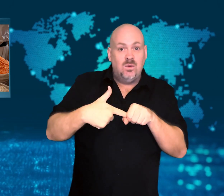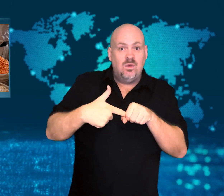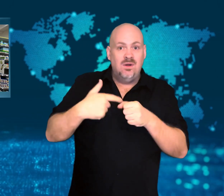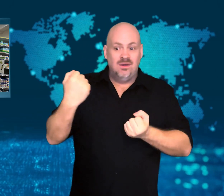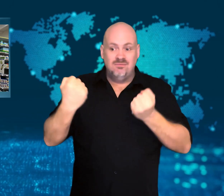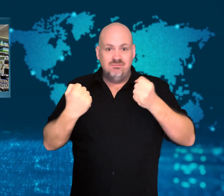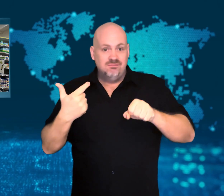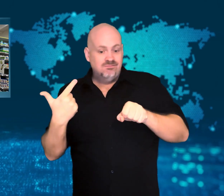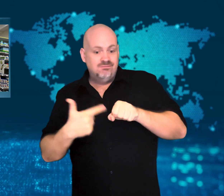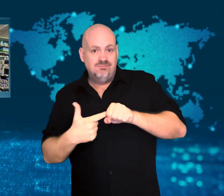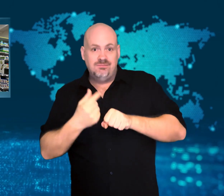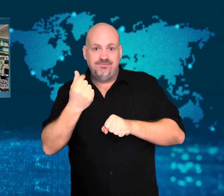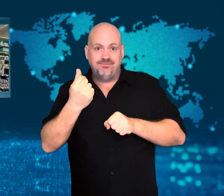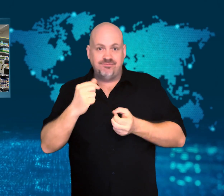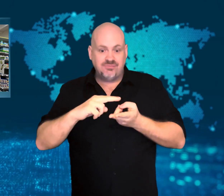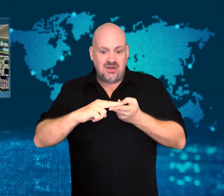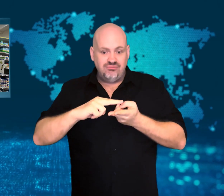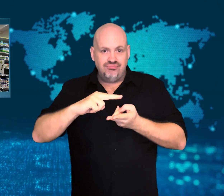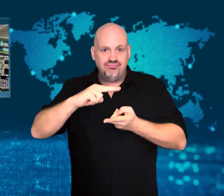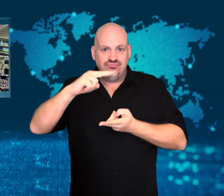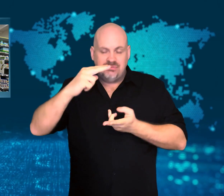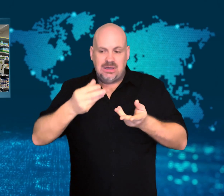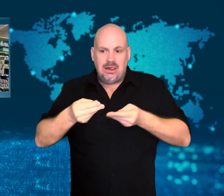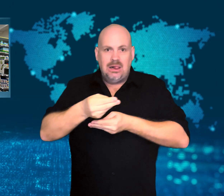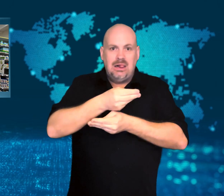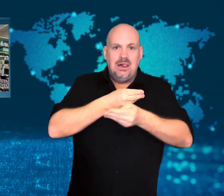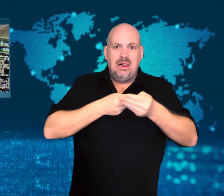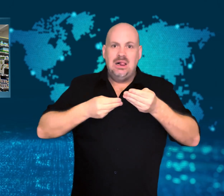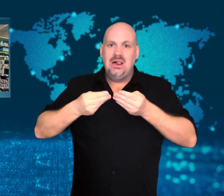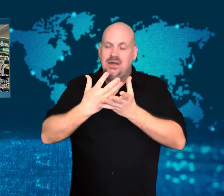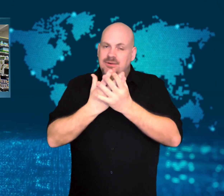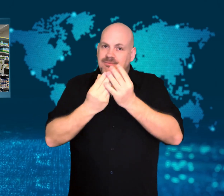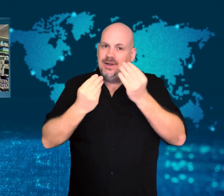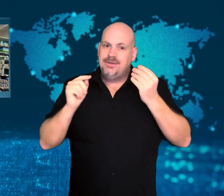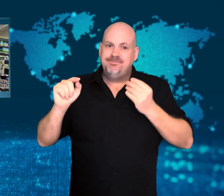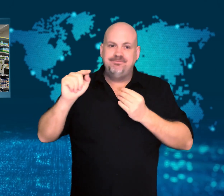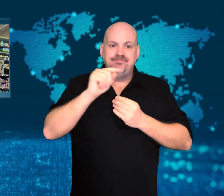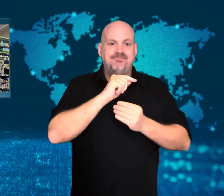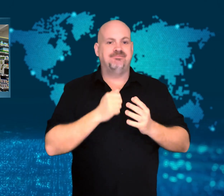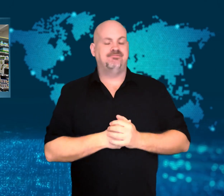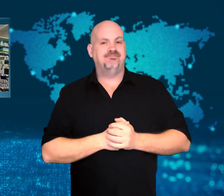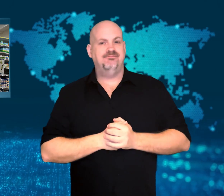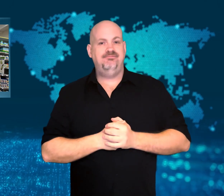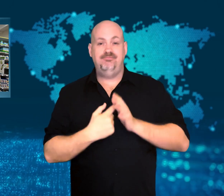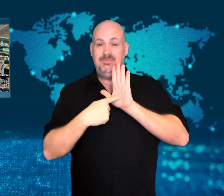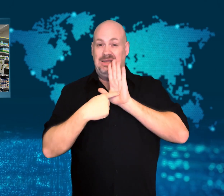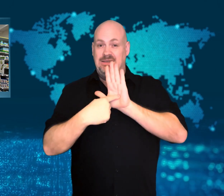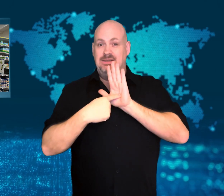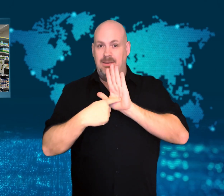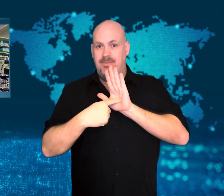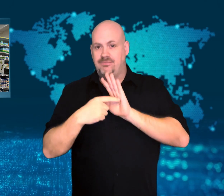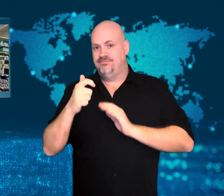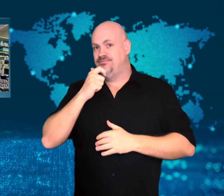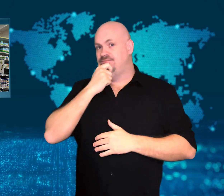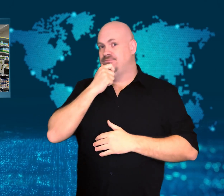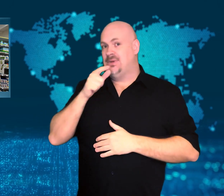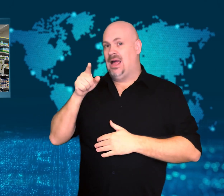Many people are also struggling with the cost of